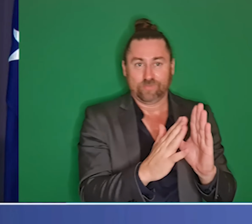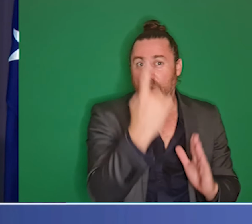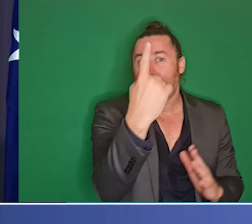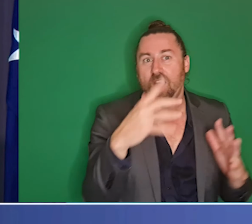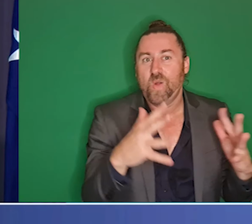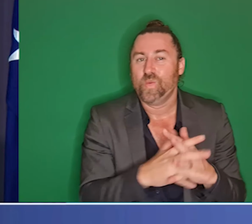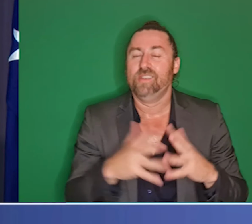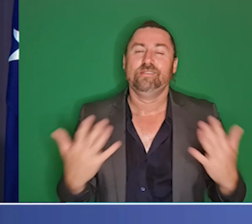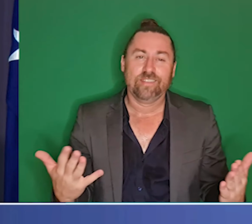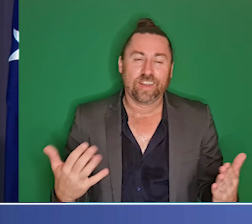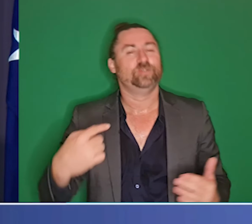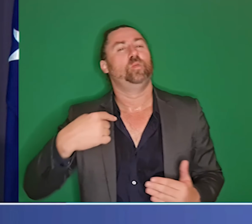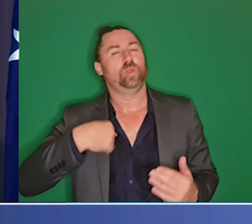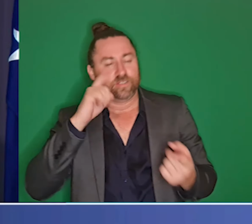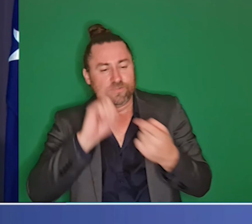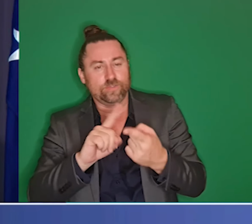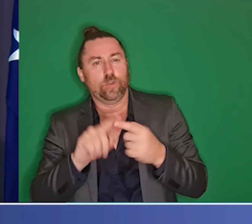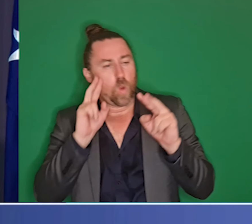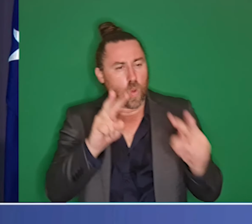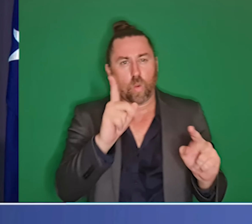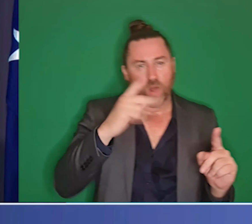And we will continue to look at the evidence on this.